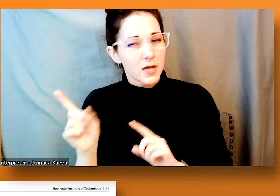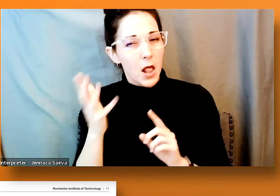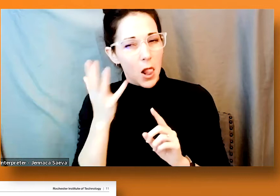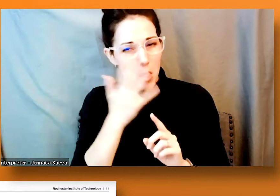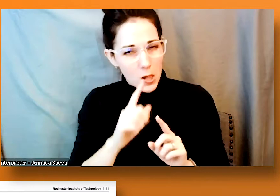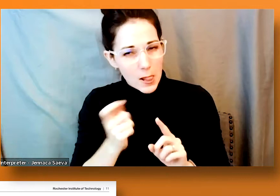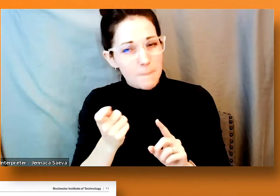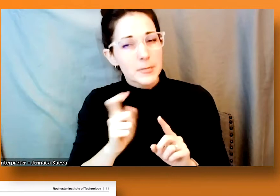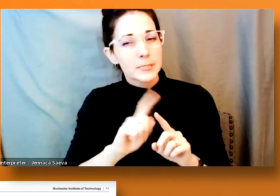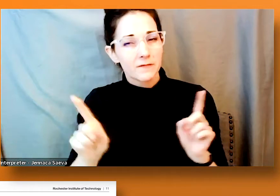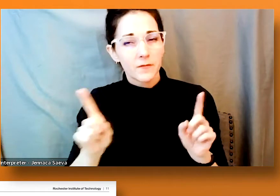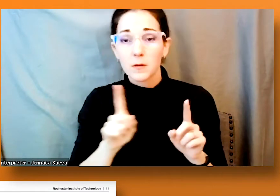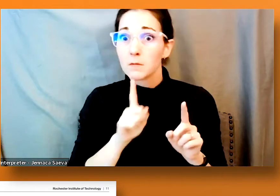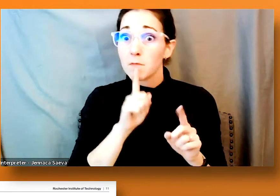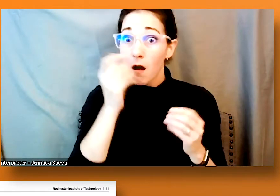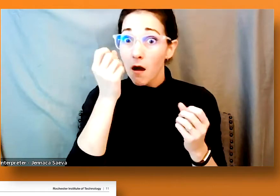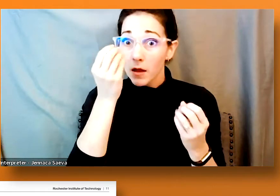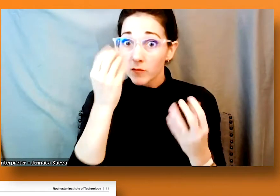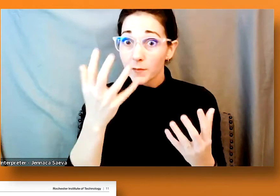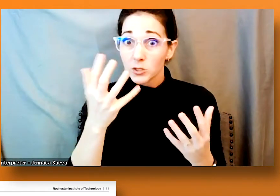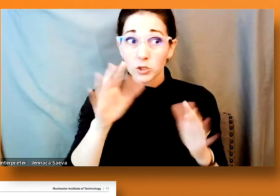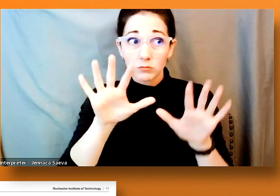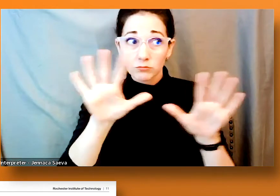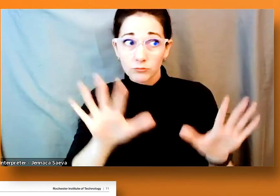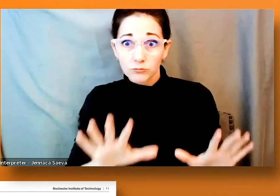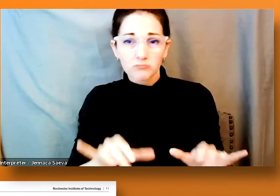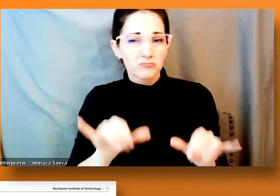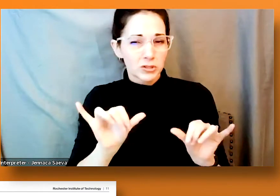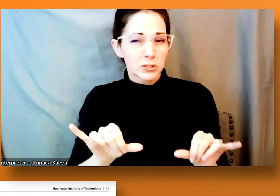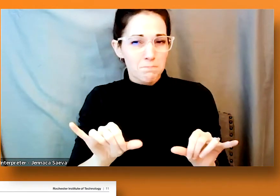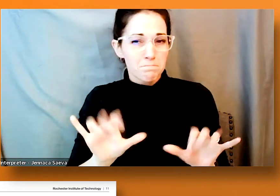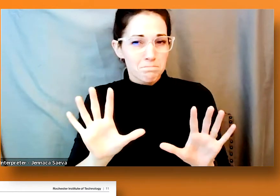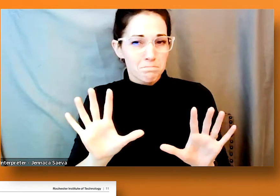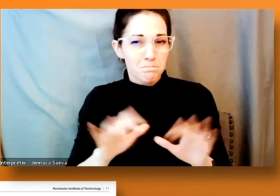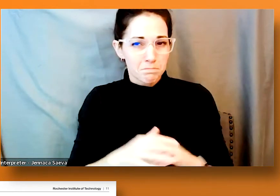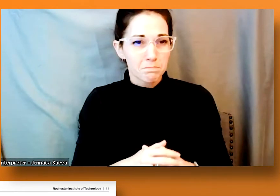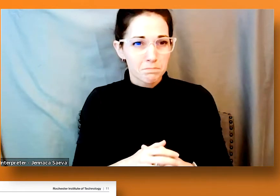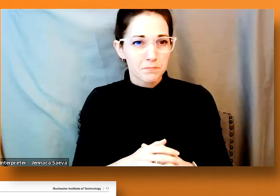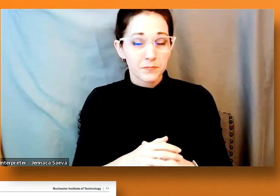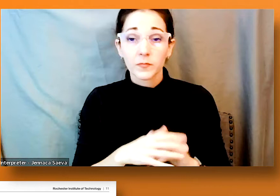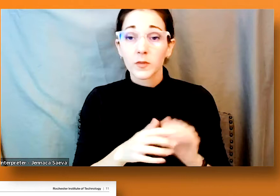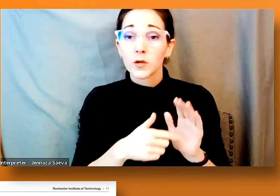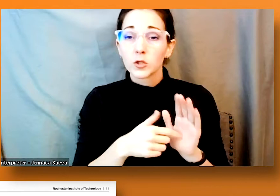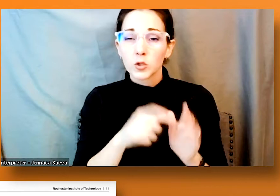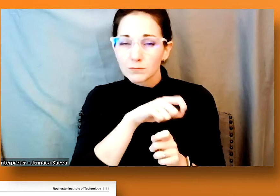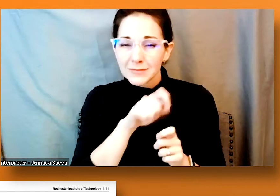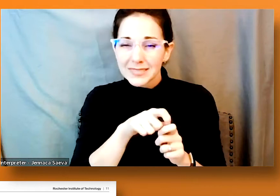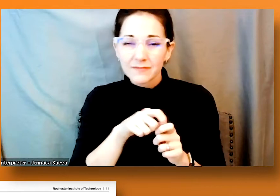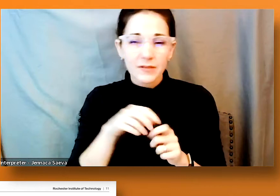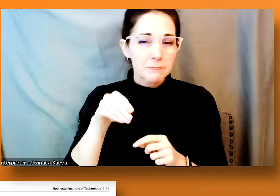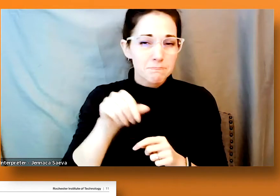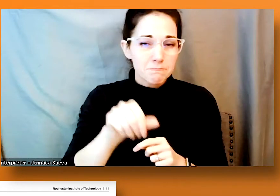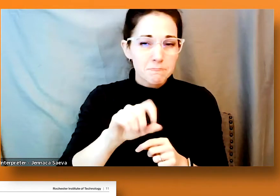but they have the same types of information in them. It will show a specific expenditure,